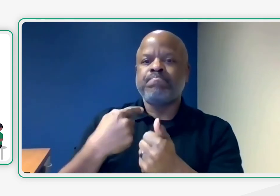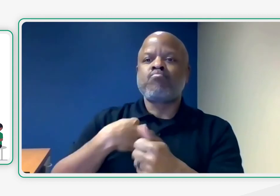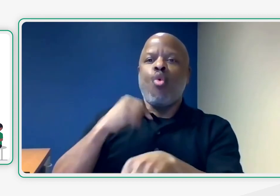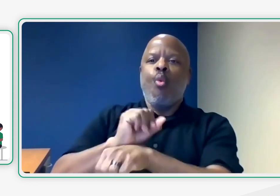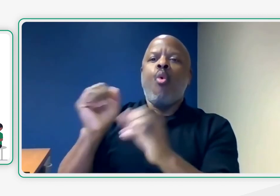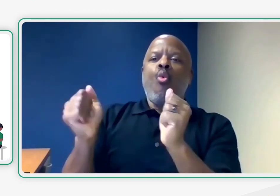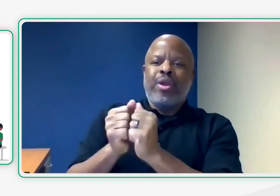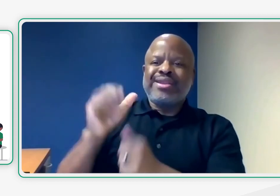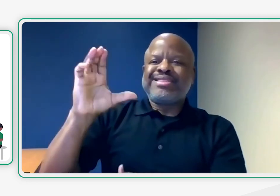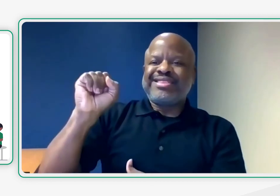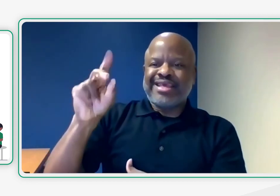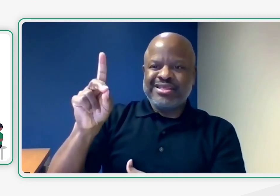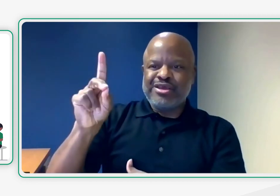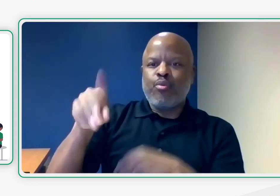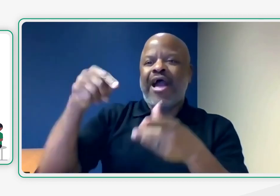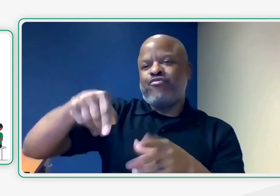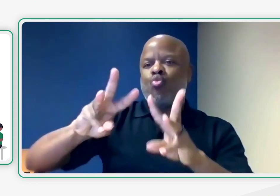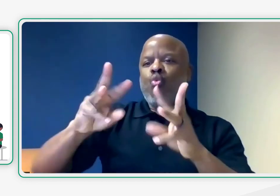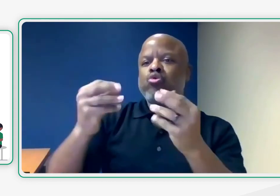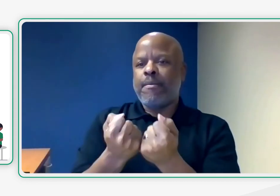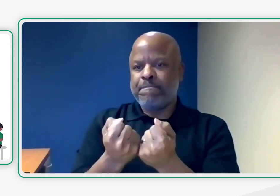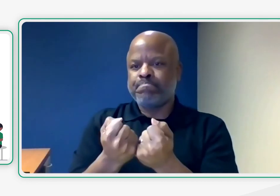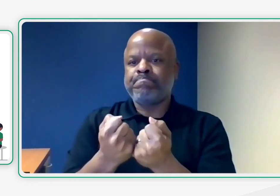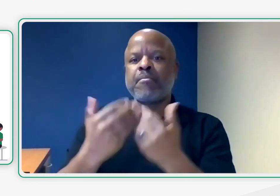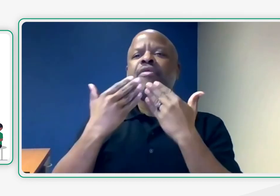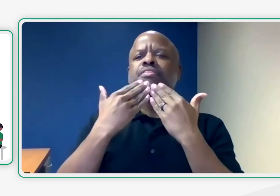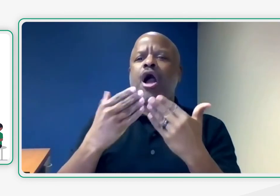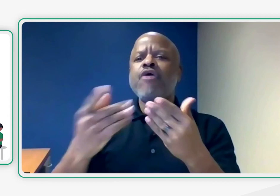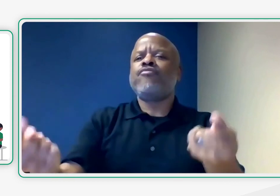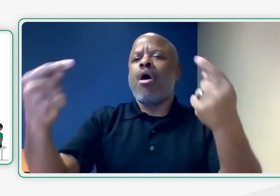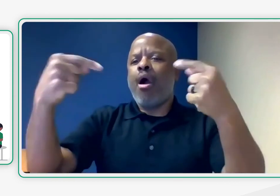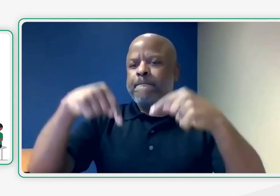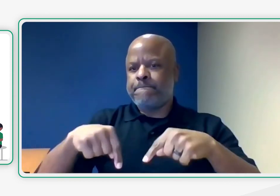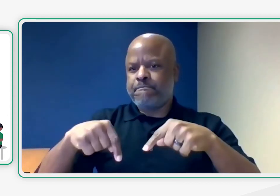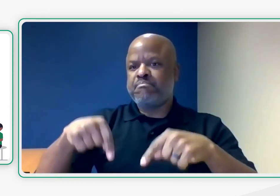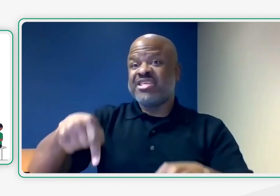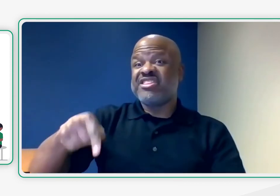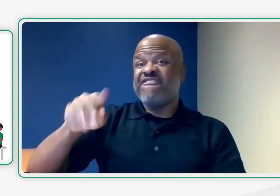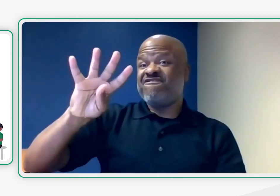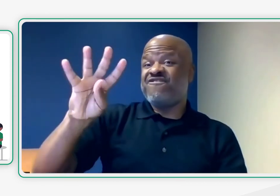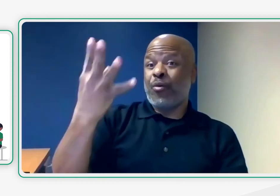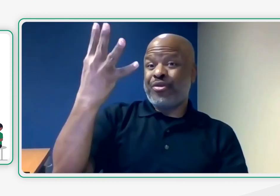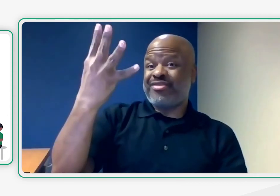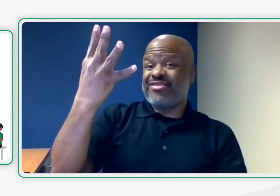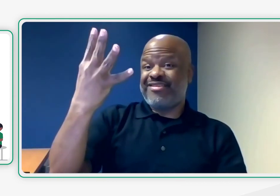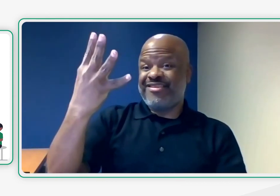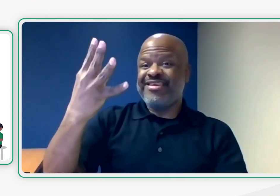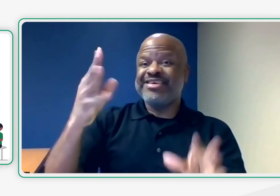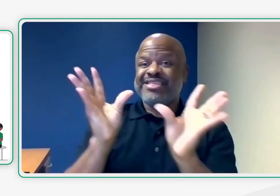CSD and financial education in general. And CSD Learns is hosting us today. So,